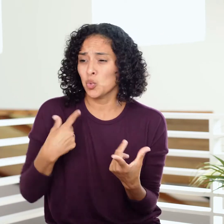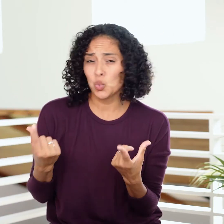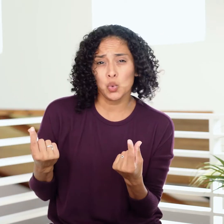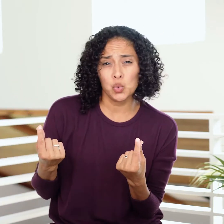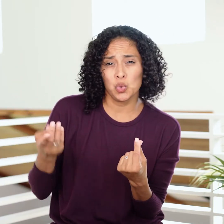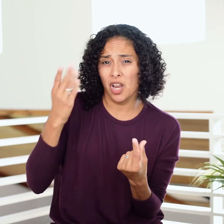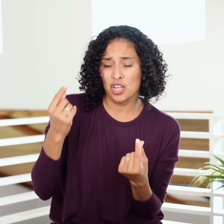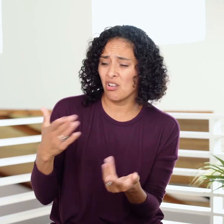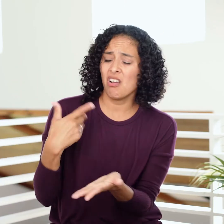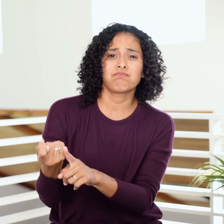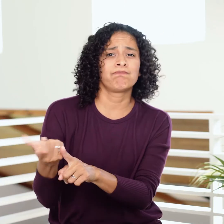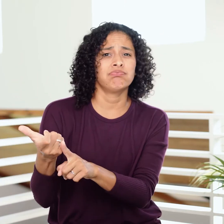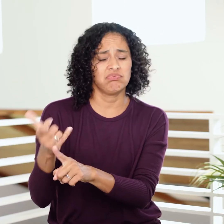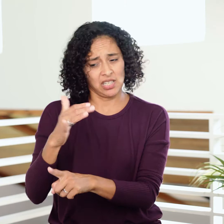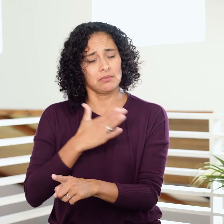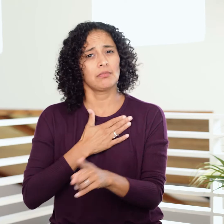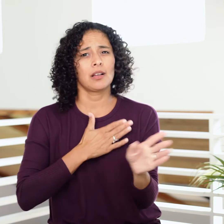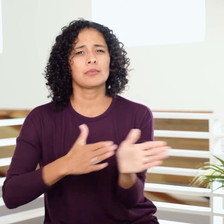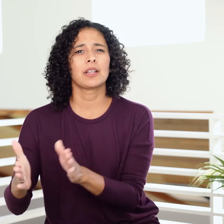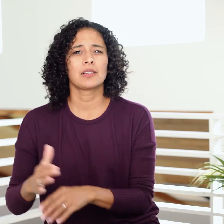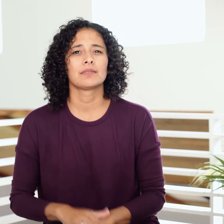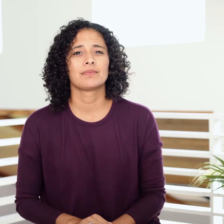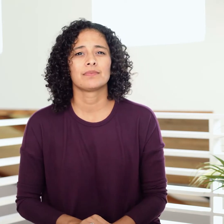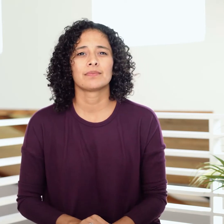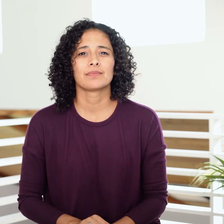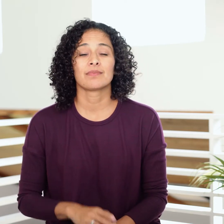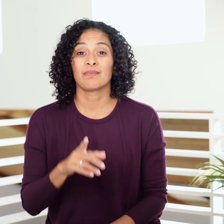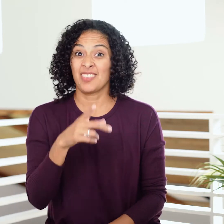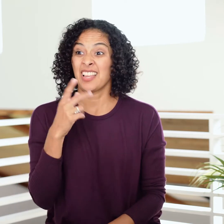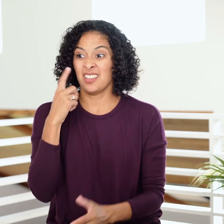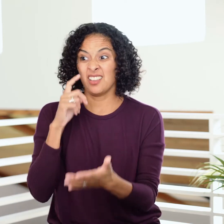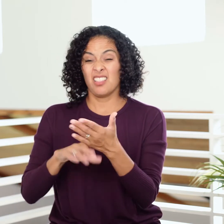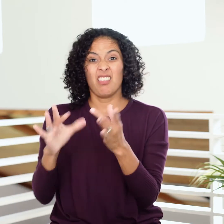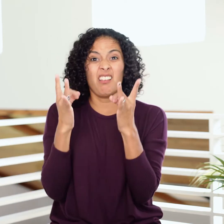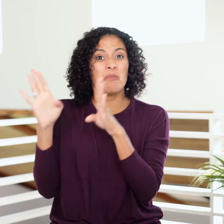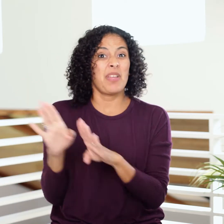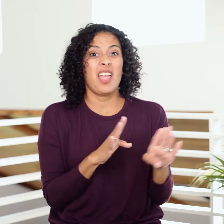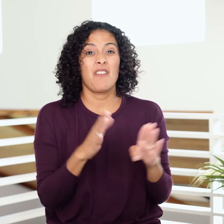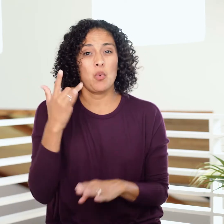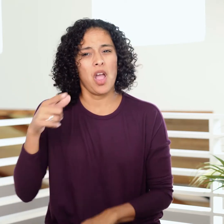So I removed them when I saw it.” We definitely see this in the way they treat the angels;